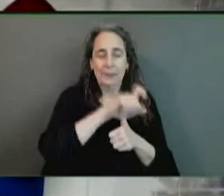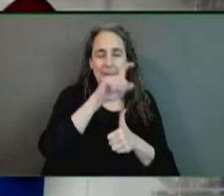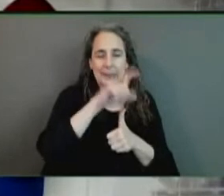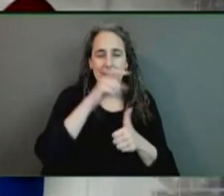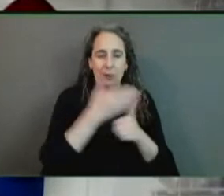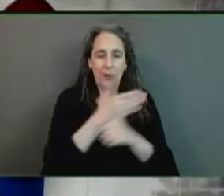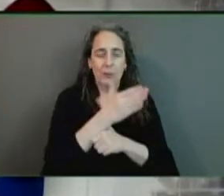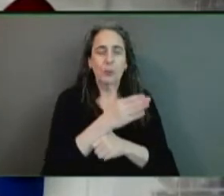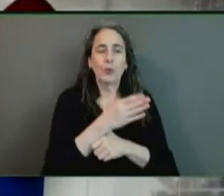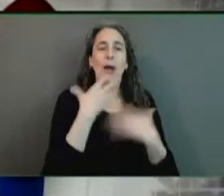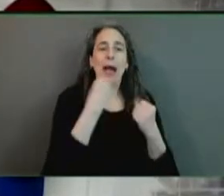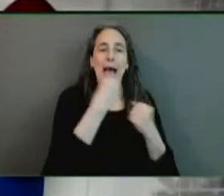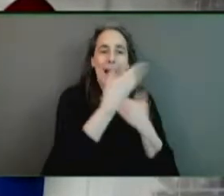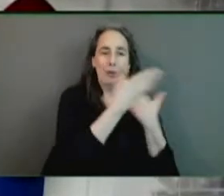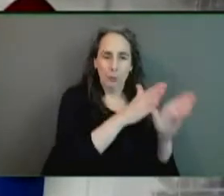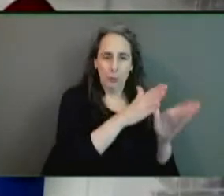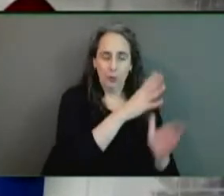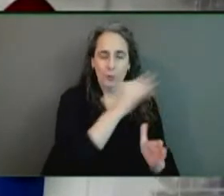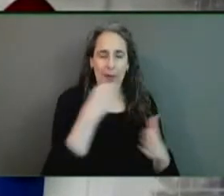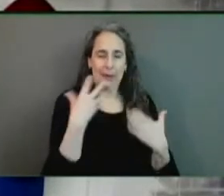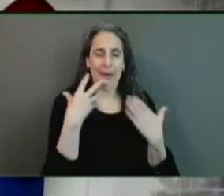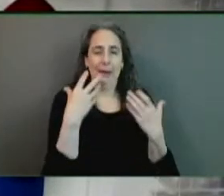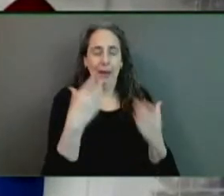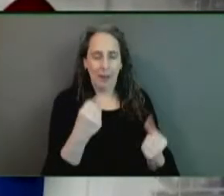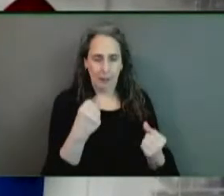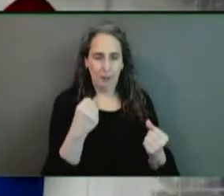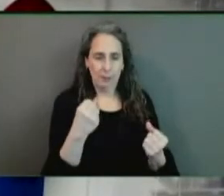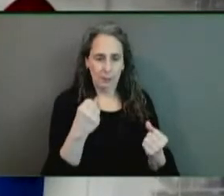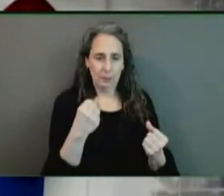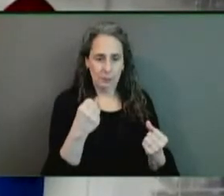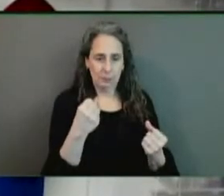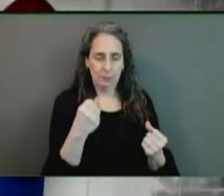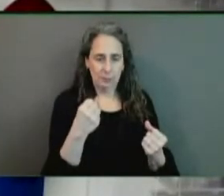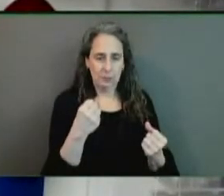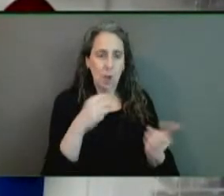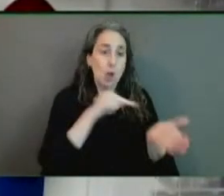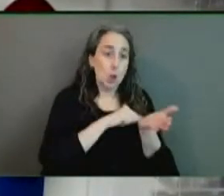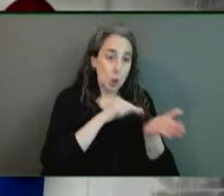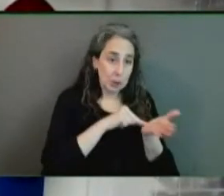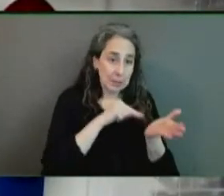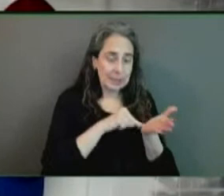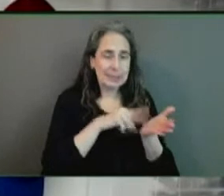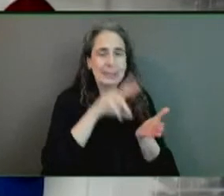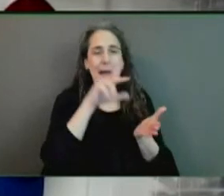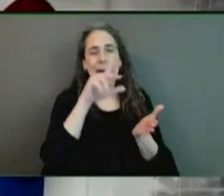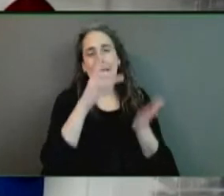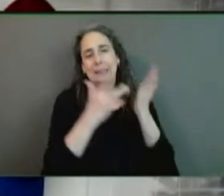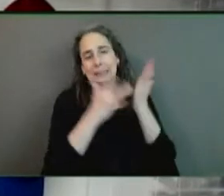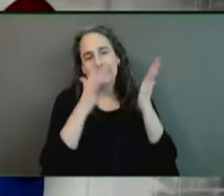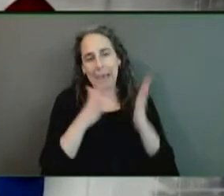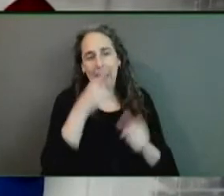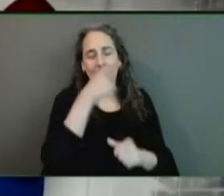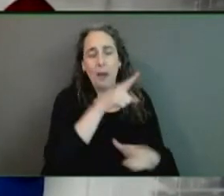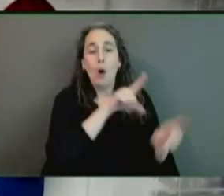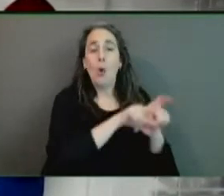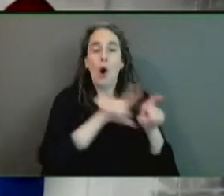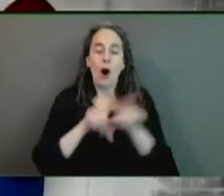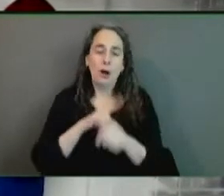we're doing that in two ways, so e rad testing is through the health room and through the